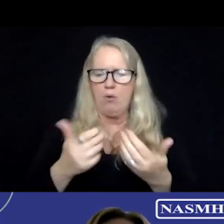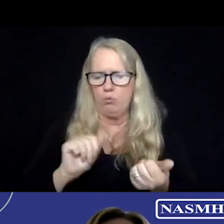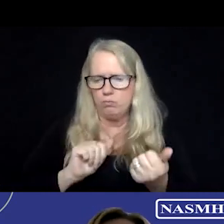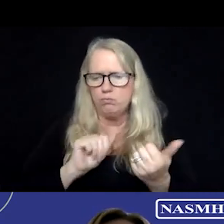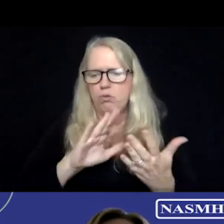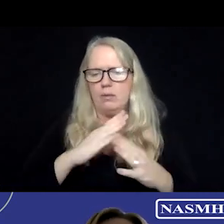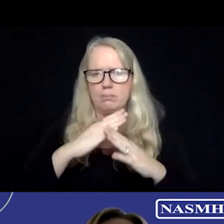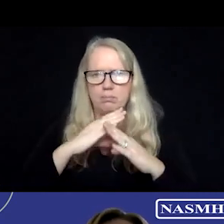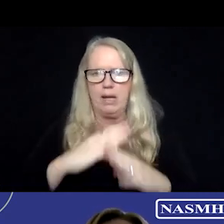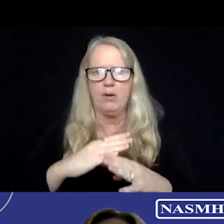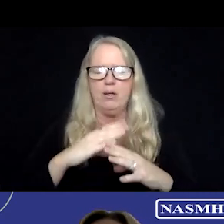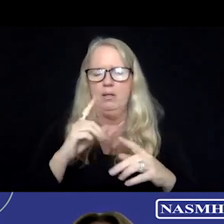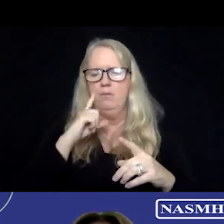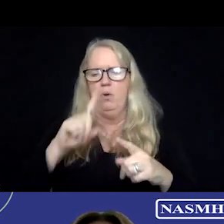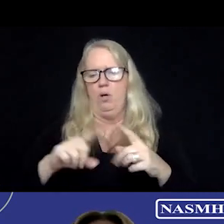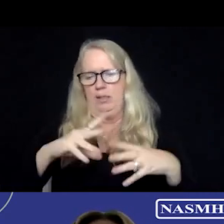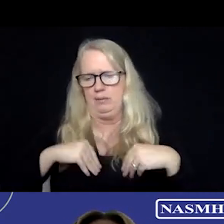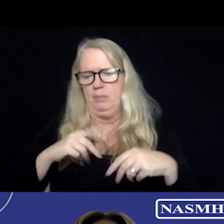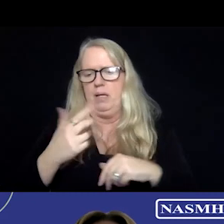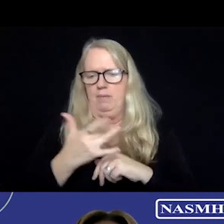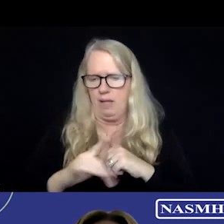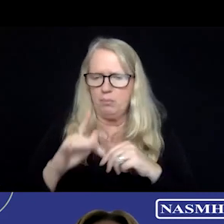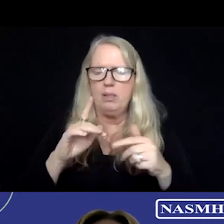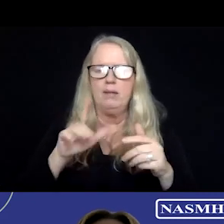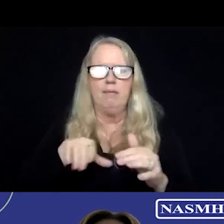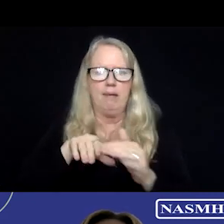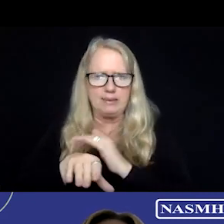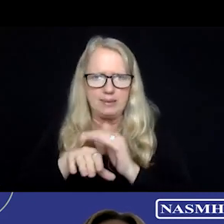AREAS OF ACCEPTABILITY, AVAILABILITY, AND ACCESSIBILITY.